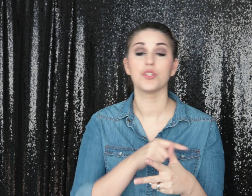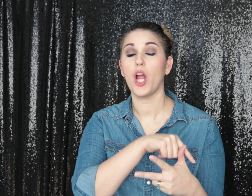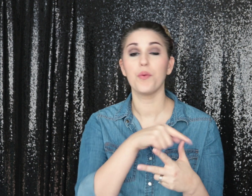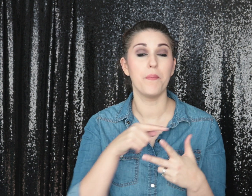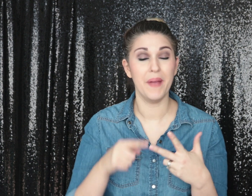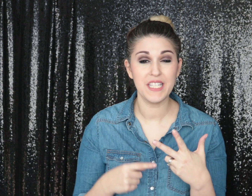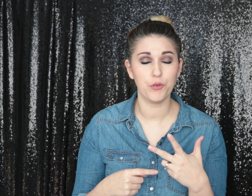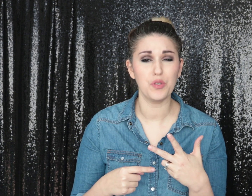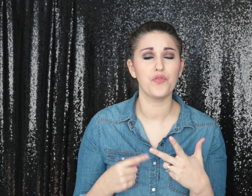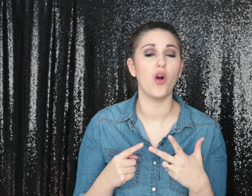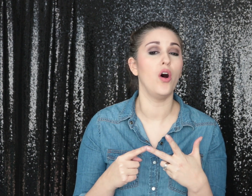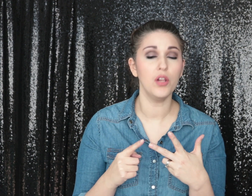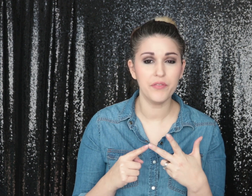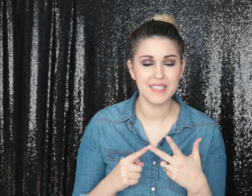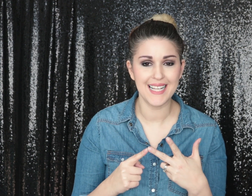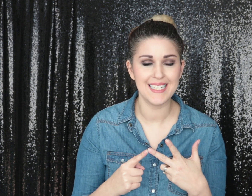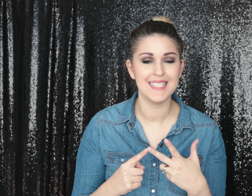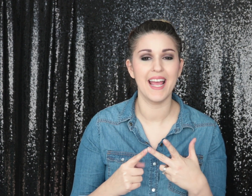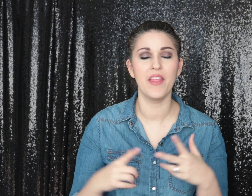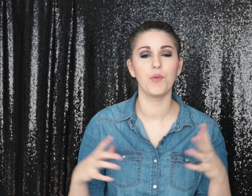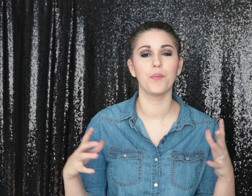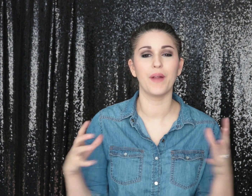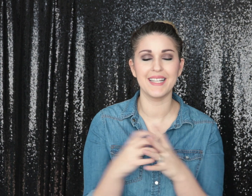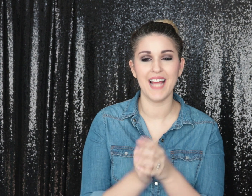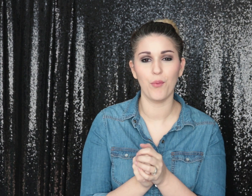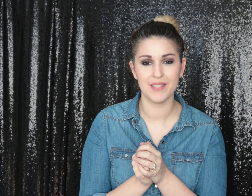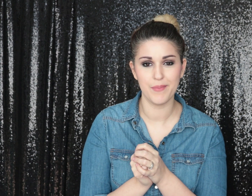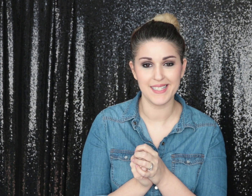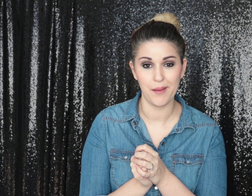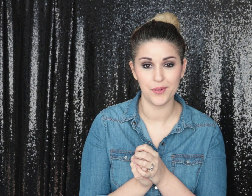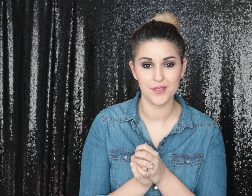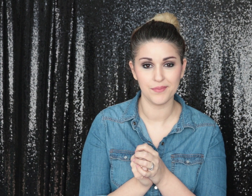We'll start with the basic rules for all of the tenses and then we'll break it down with some examples.